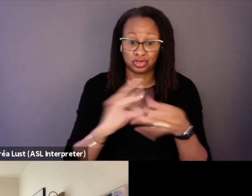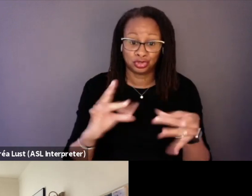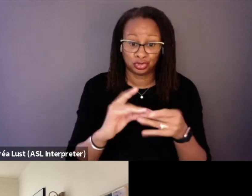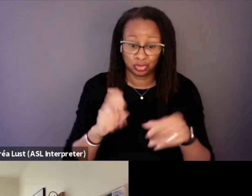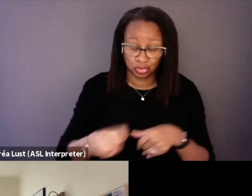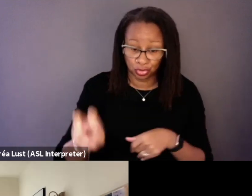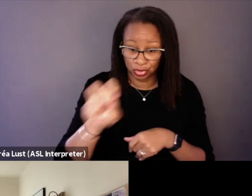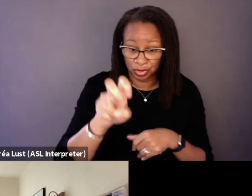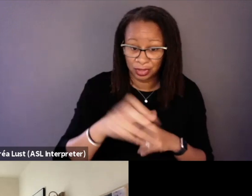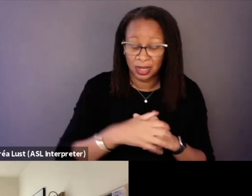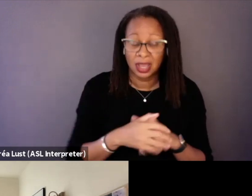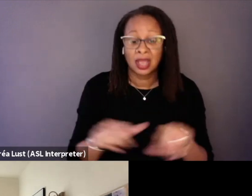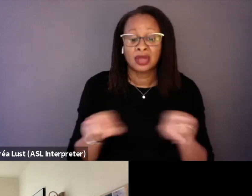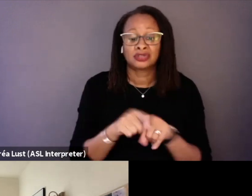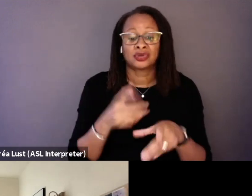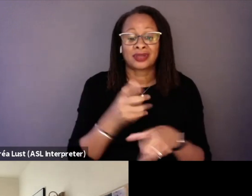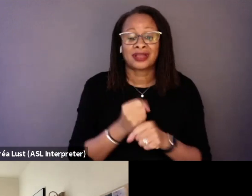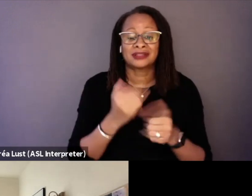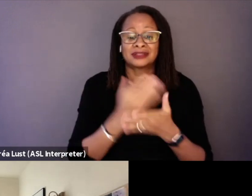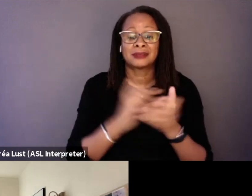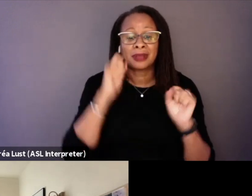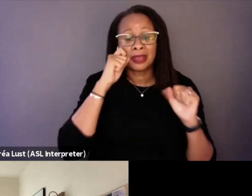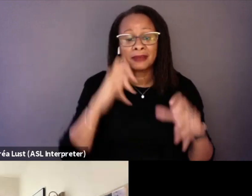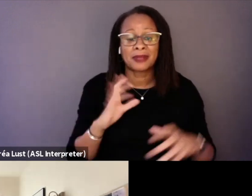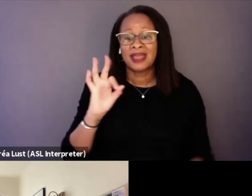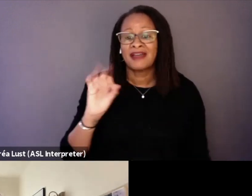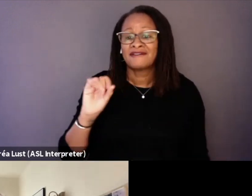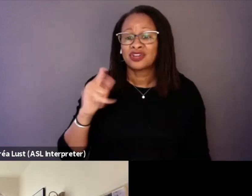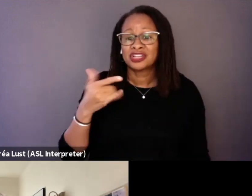so you also got some amazing footage at night